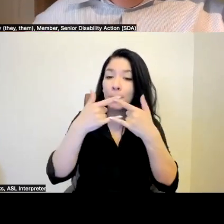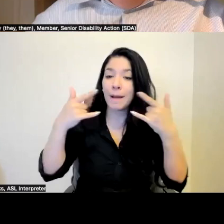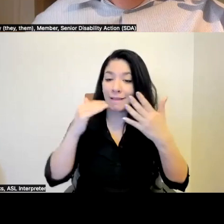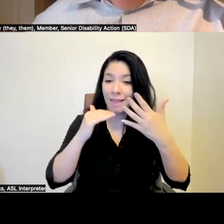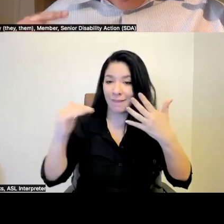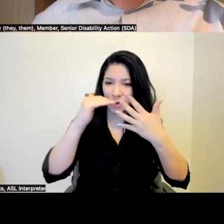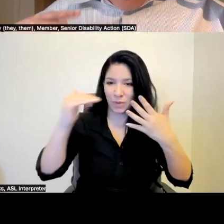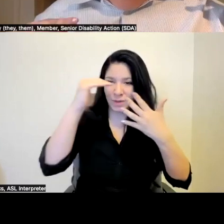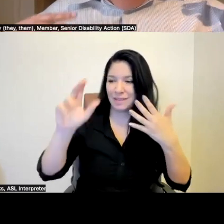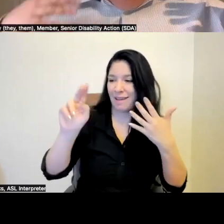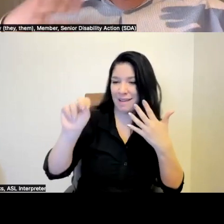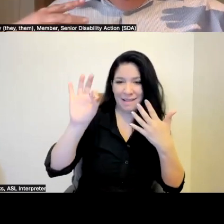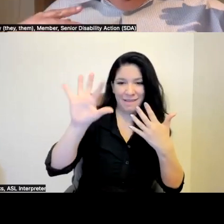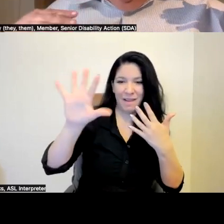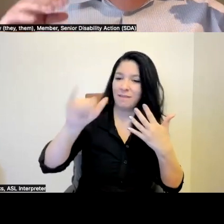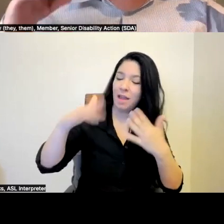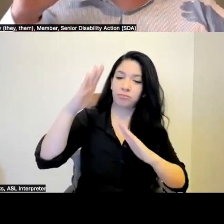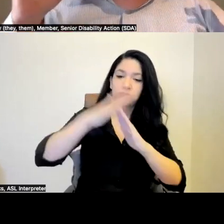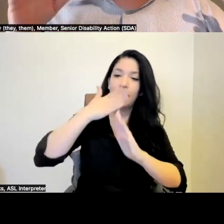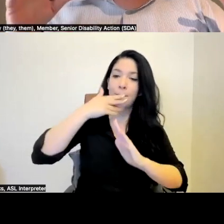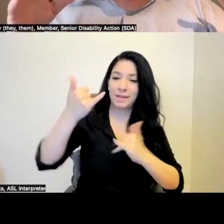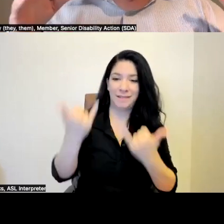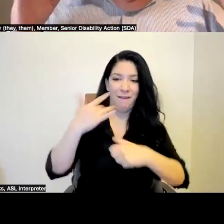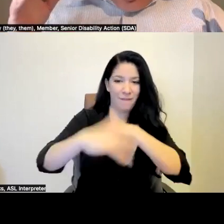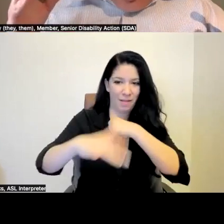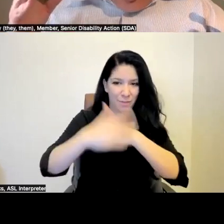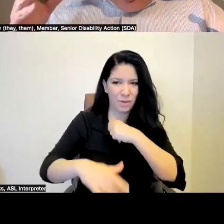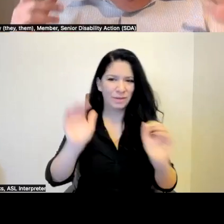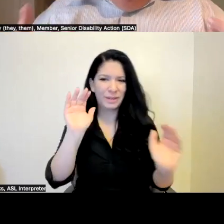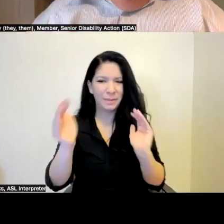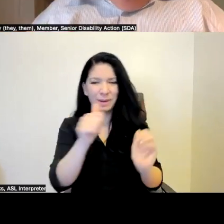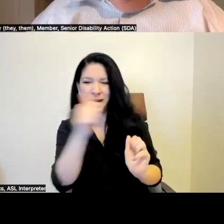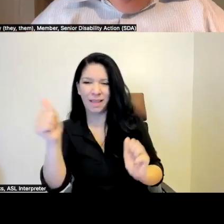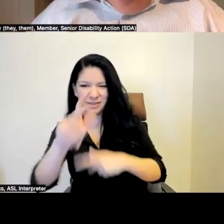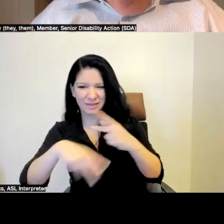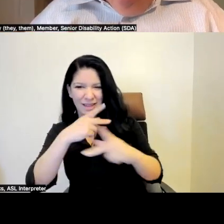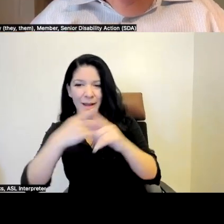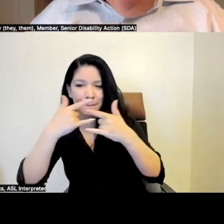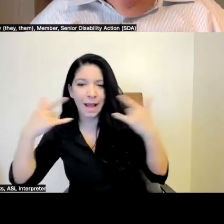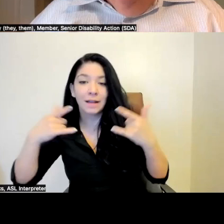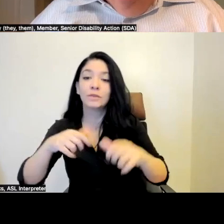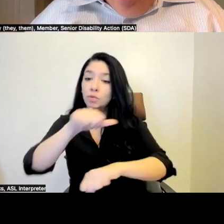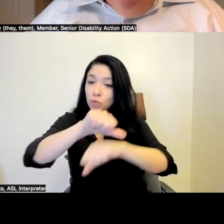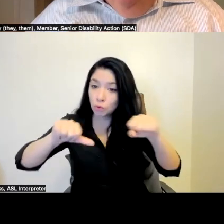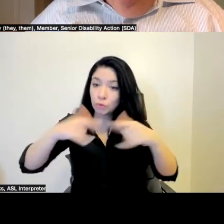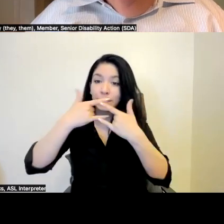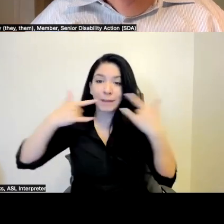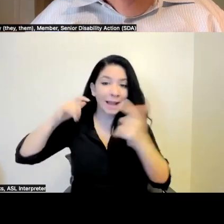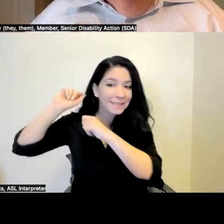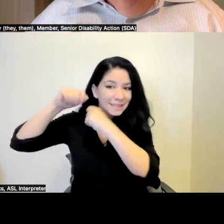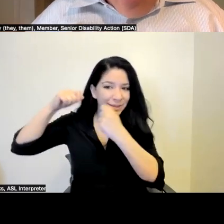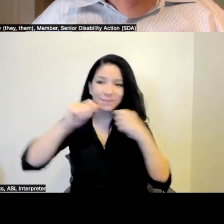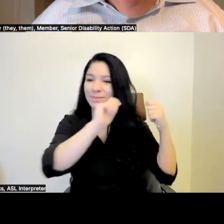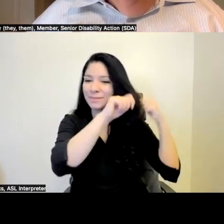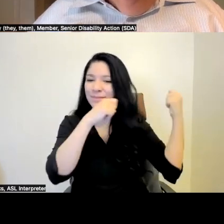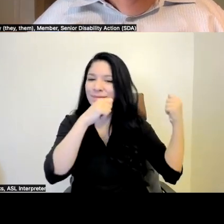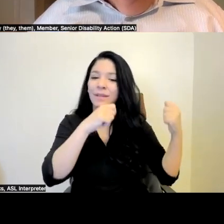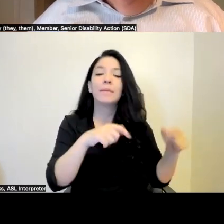the best mask available to us right now verses the surgical mask that Claudia was discussing